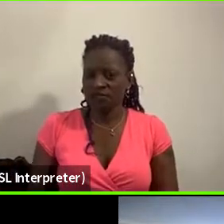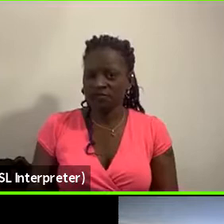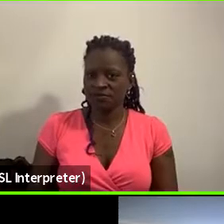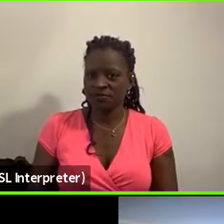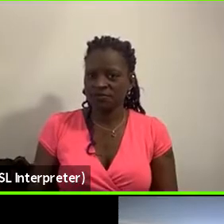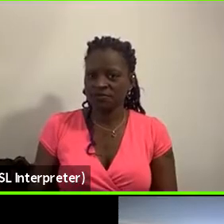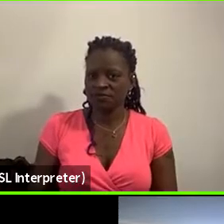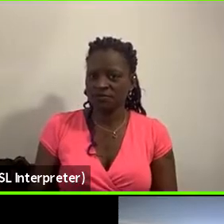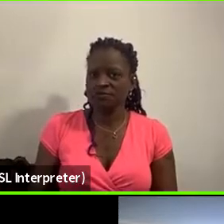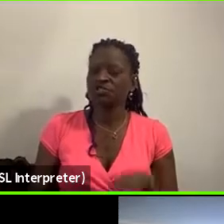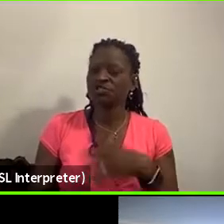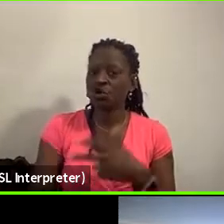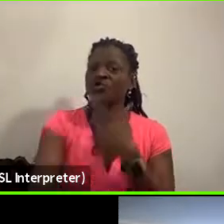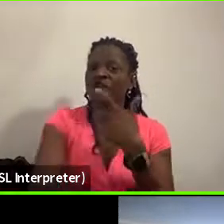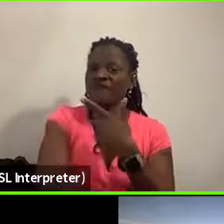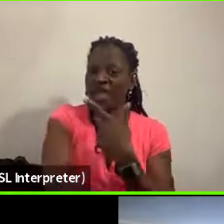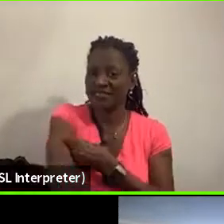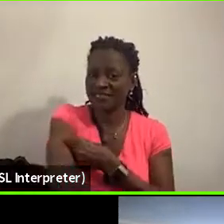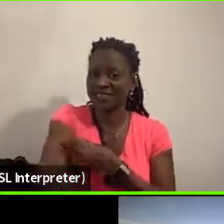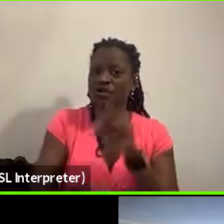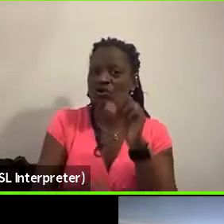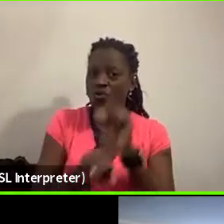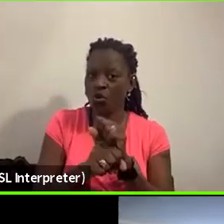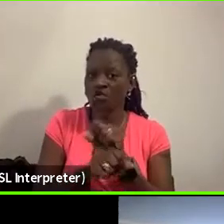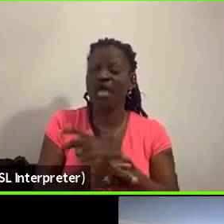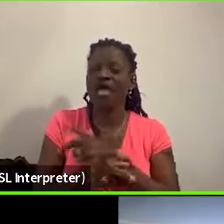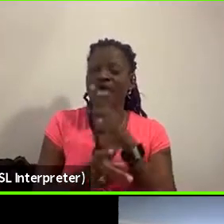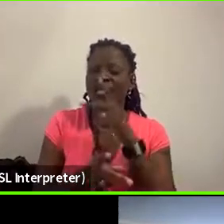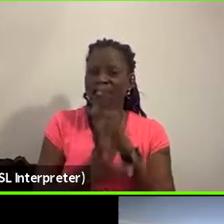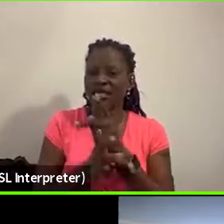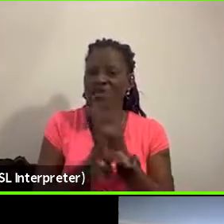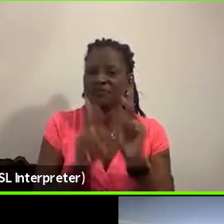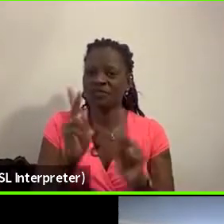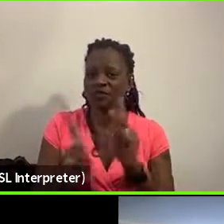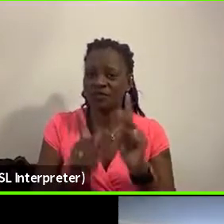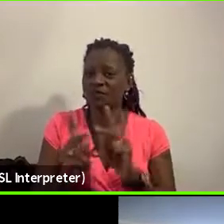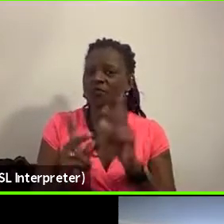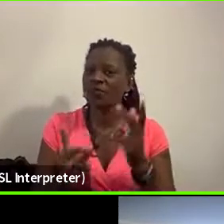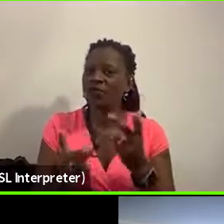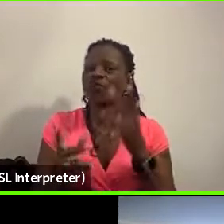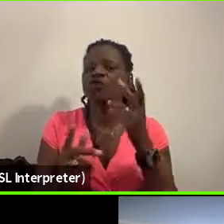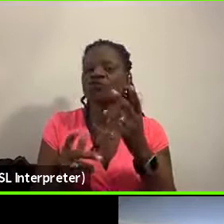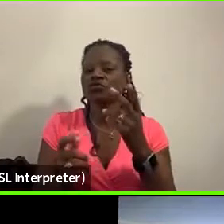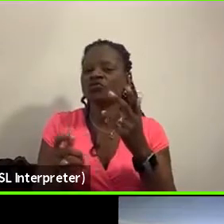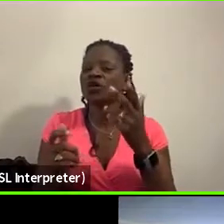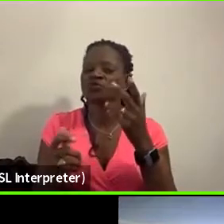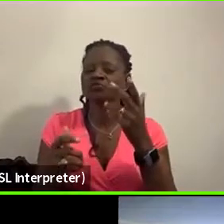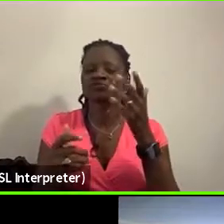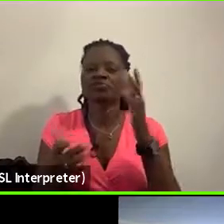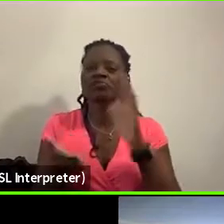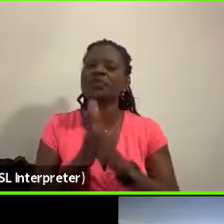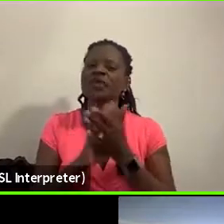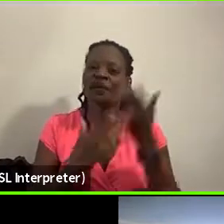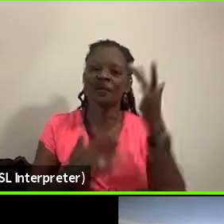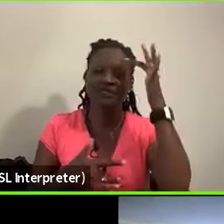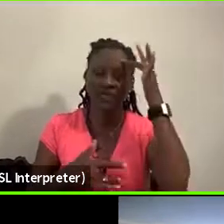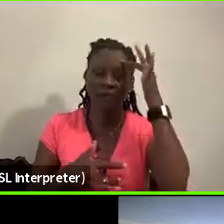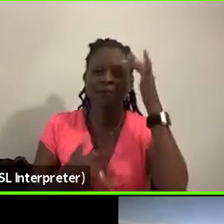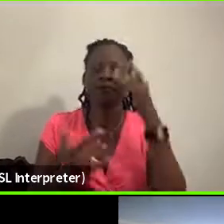vaccine works and it keeps people from from getting sick. So thank you very much. We're going to open it up for our panel. I want to go to Dr.